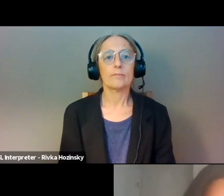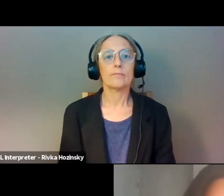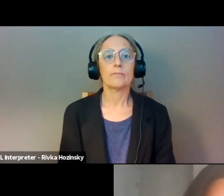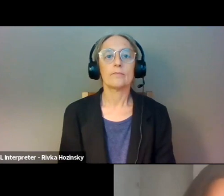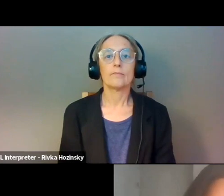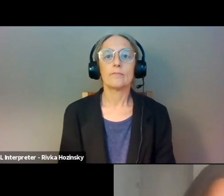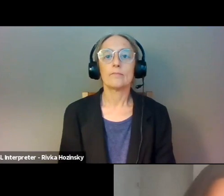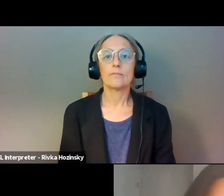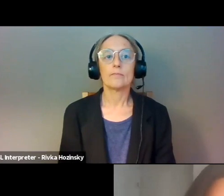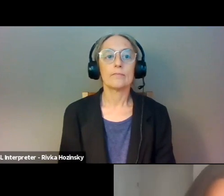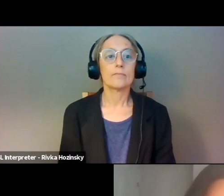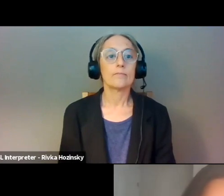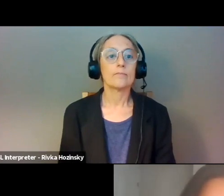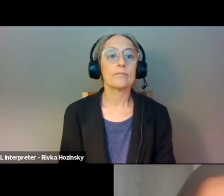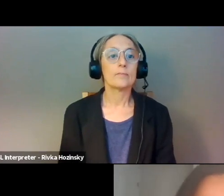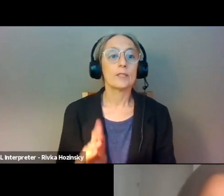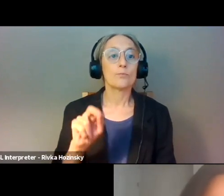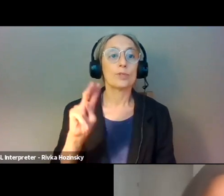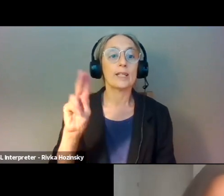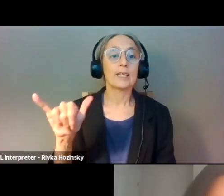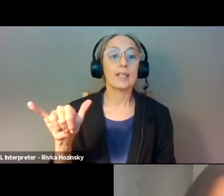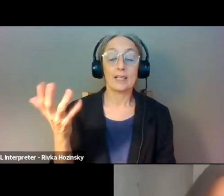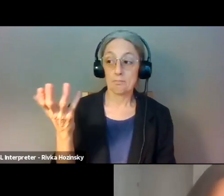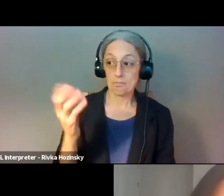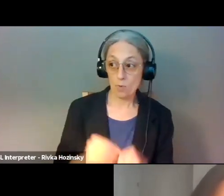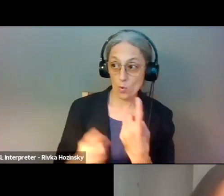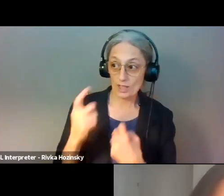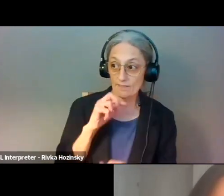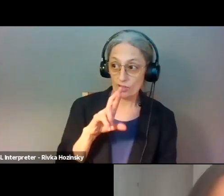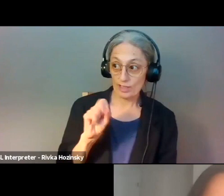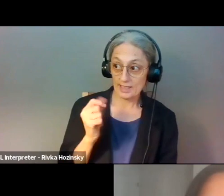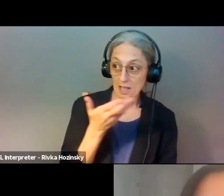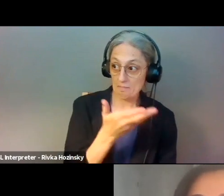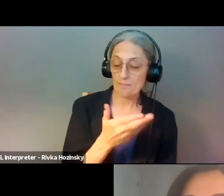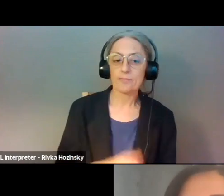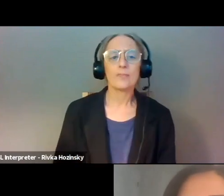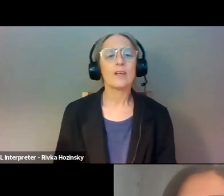More questions coming in for Risa? [Andy] Is there a way for people who don't wish